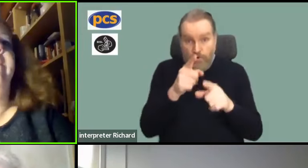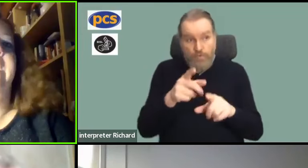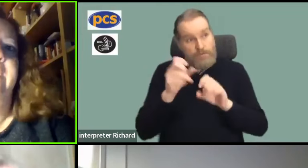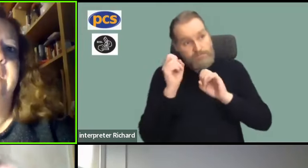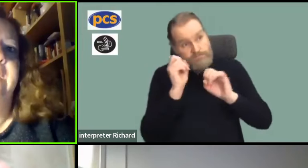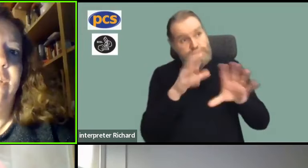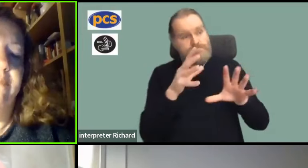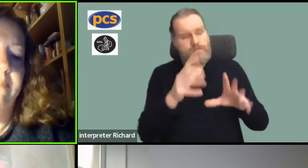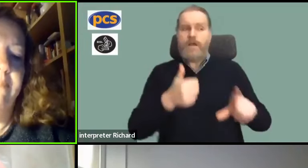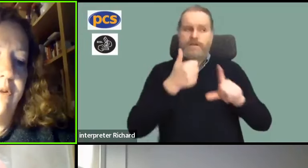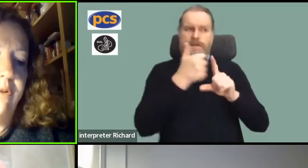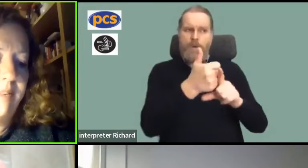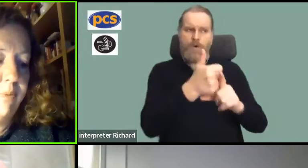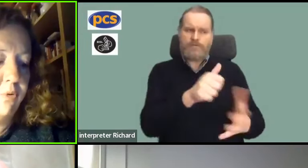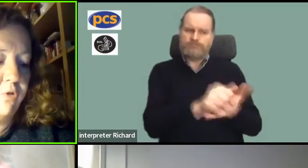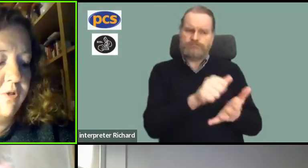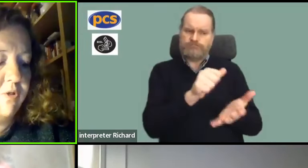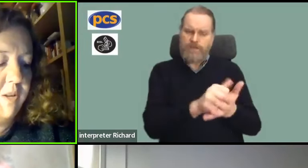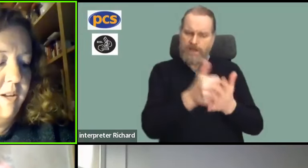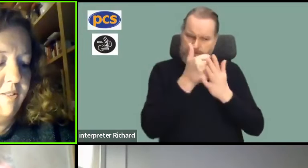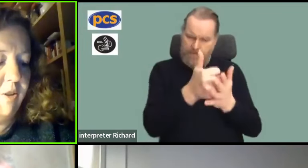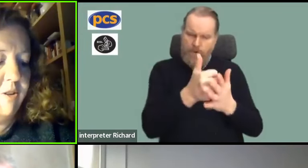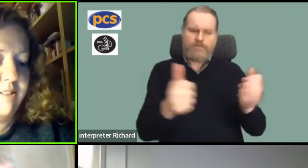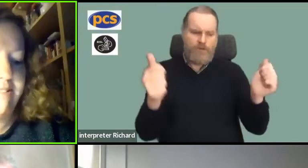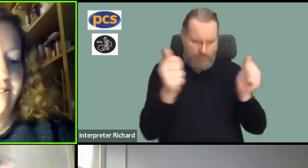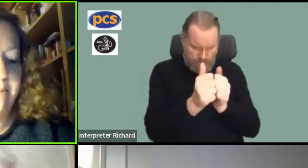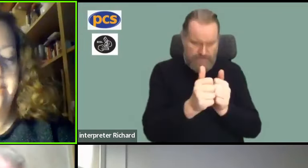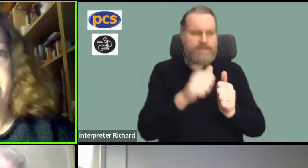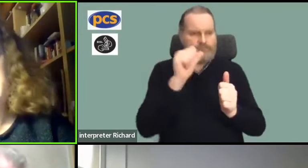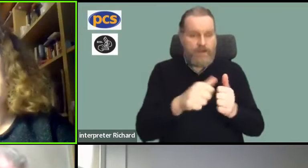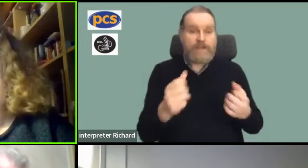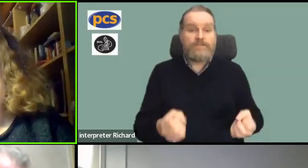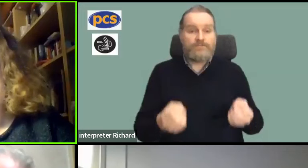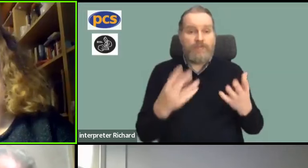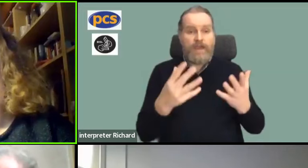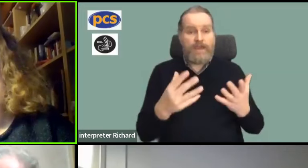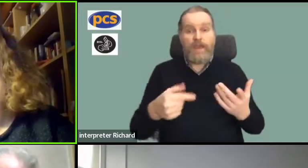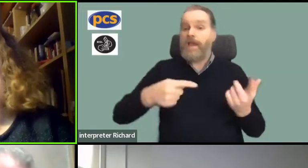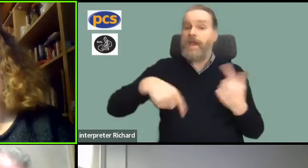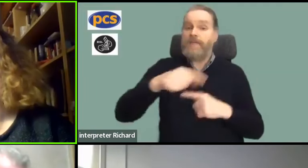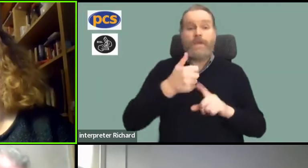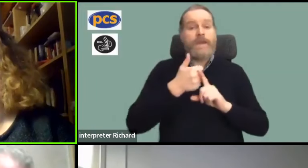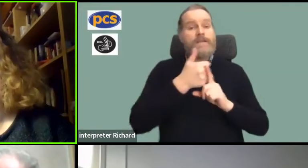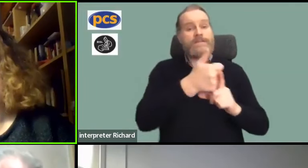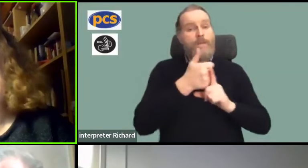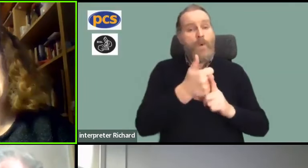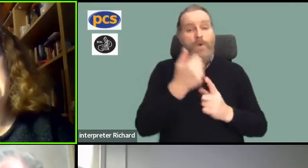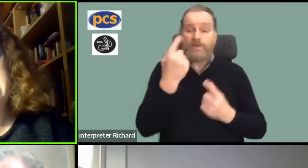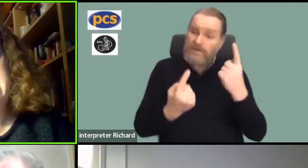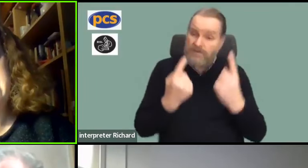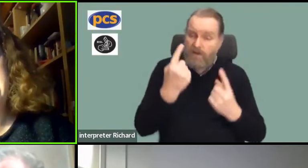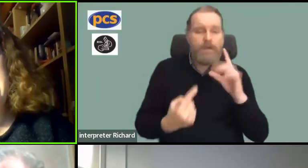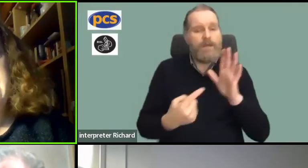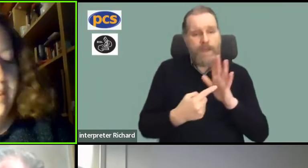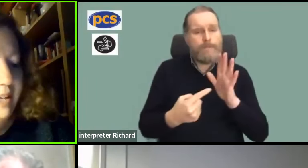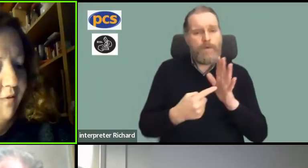we can make sure that those are all passed on and they reach all passed on and they reach the people taking the action, but those simple sort of those simple sort of solidarity message s are